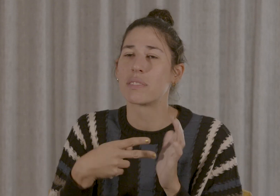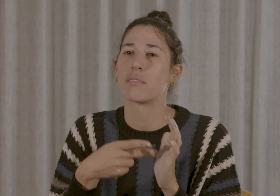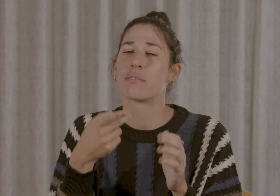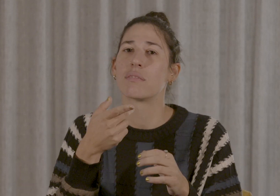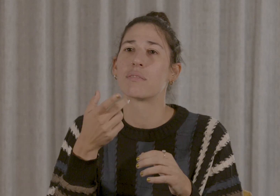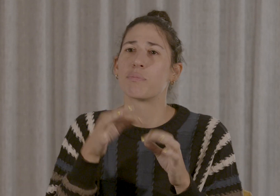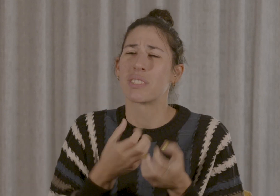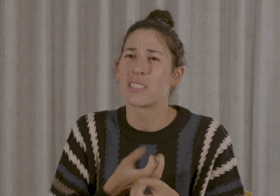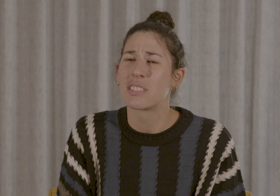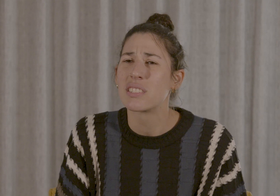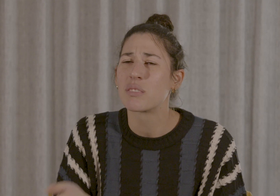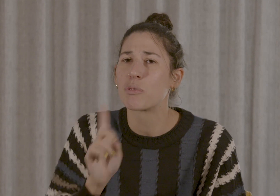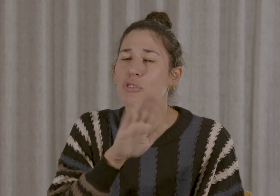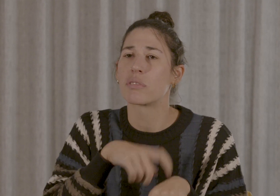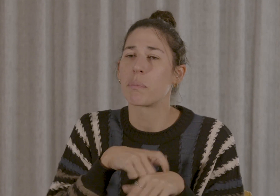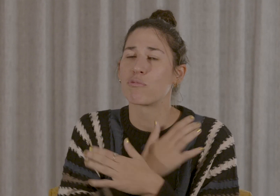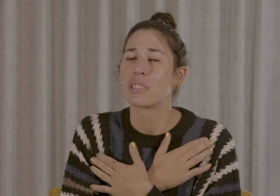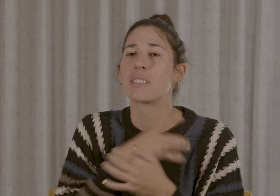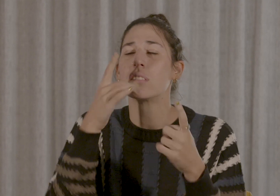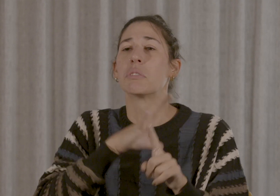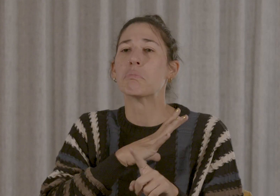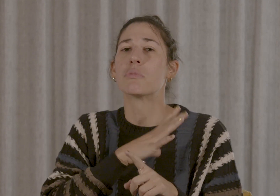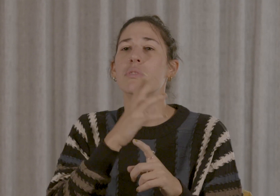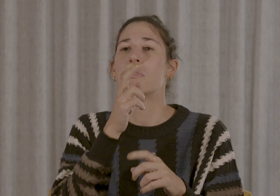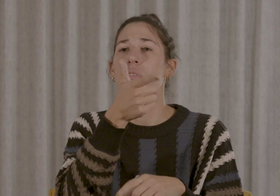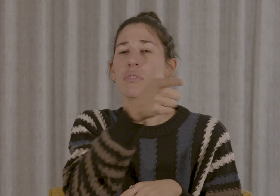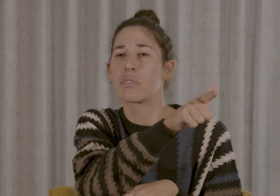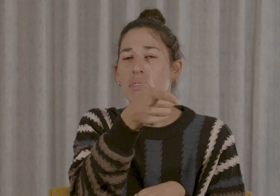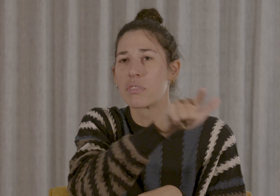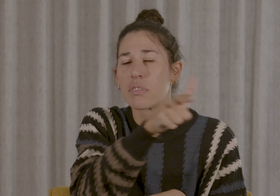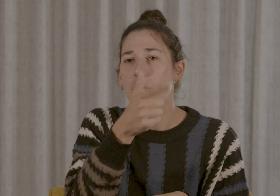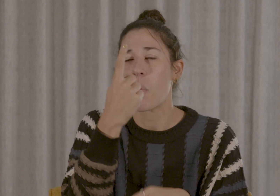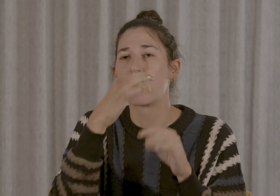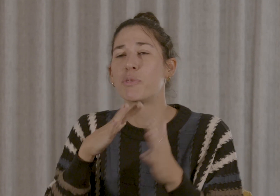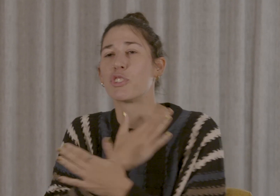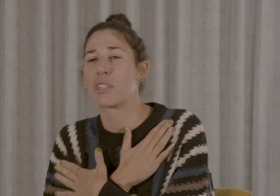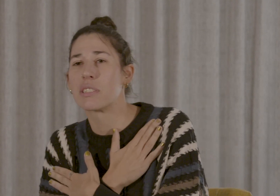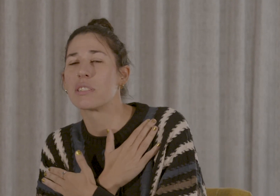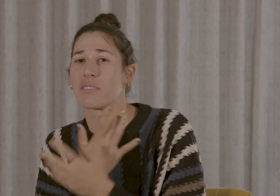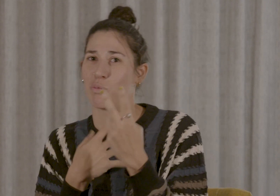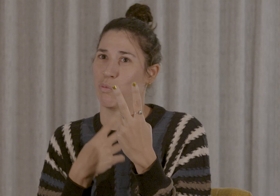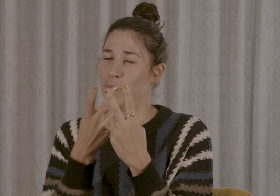The students visited while eating together every day, but the interpreters would be worn out. They needed breaks too, so they would alternate.